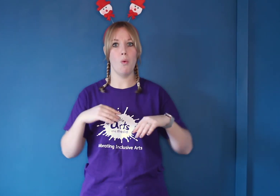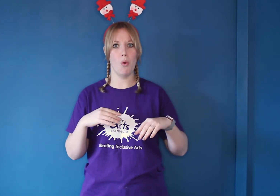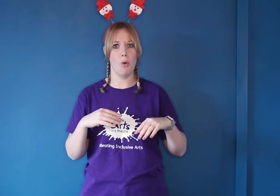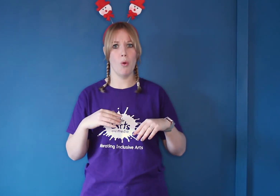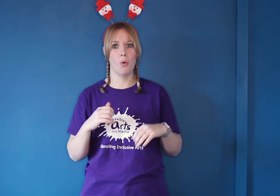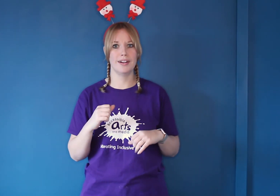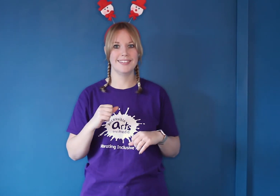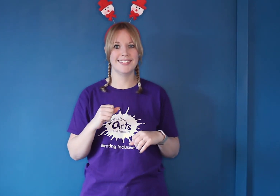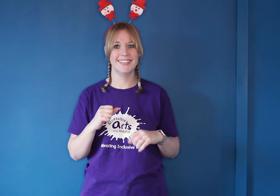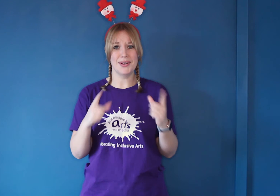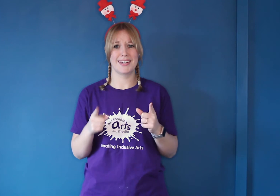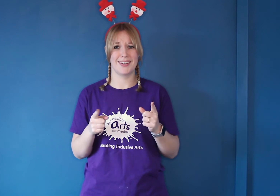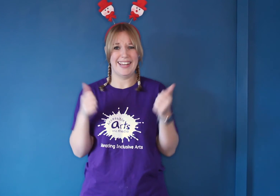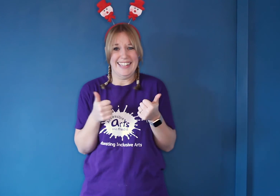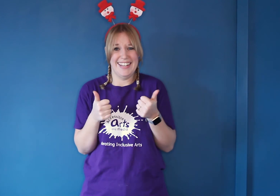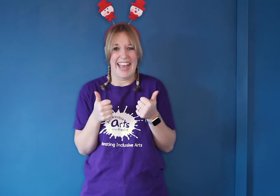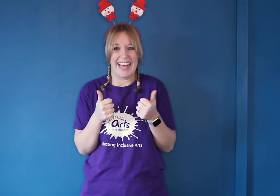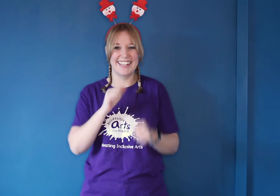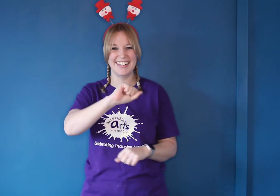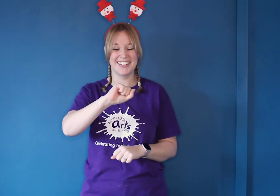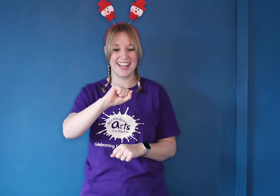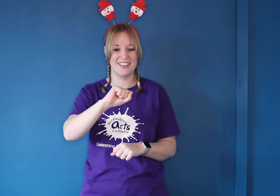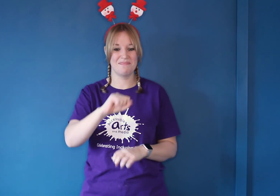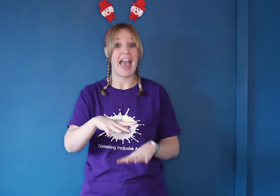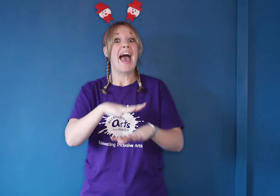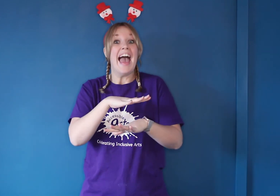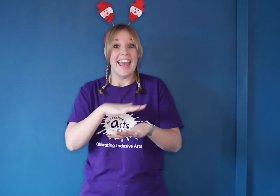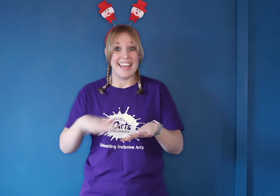Oo you can do it, you can. Your turn.